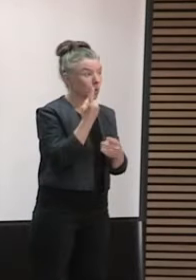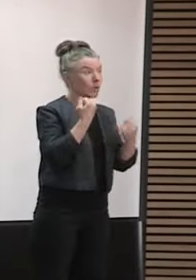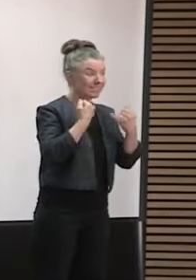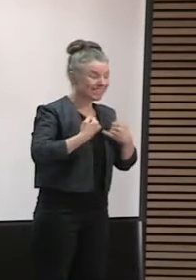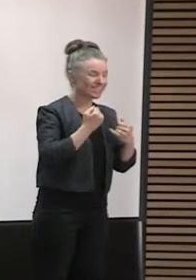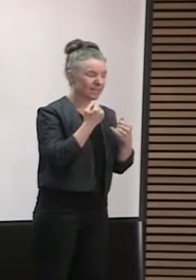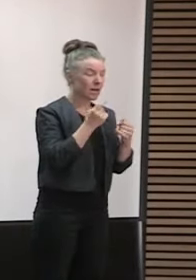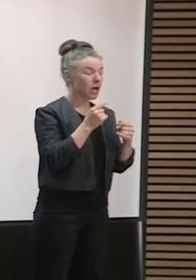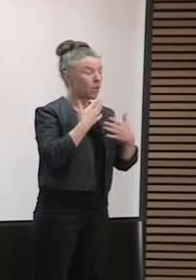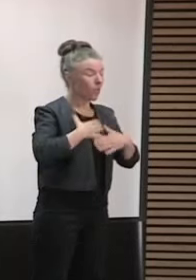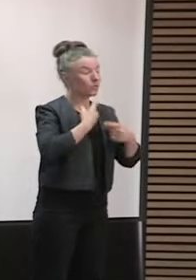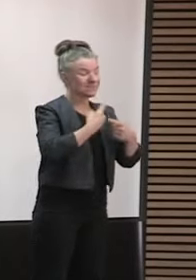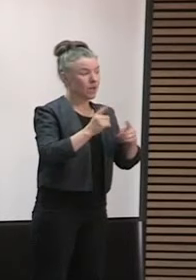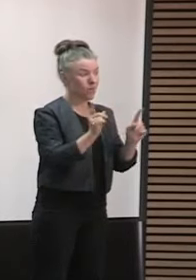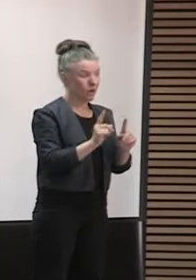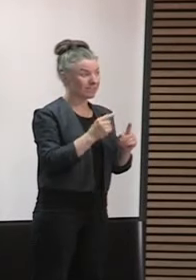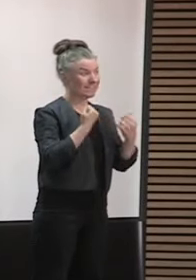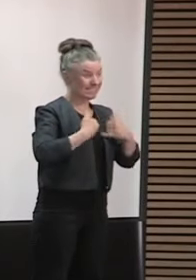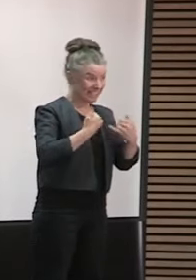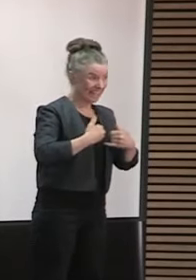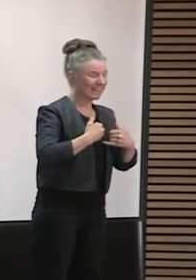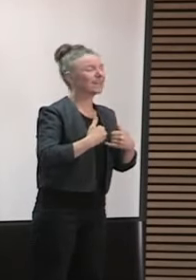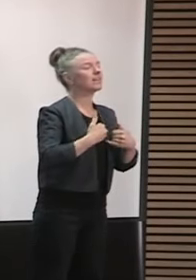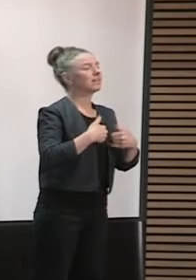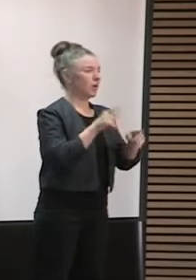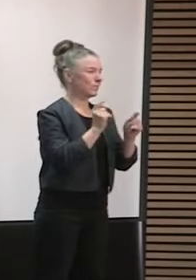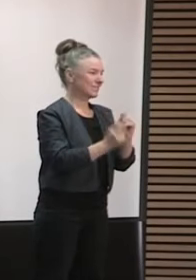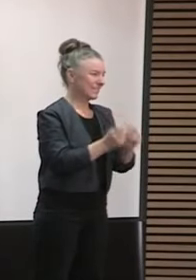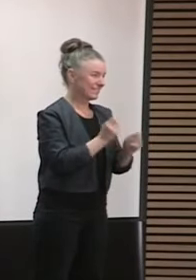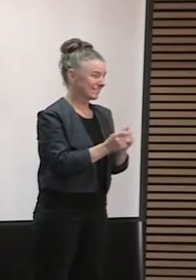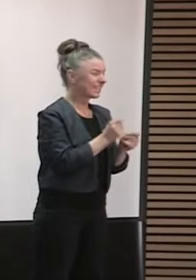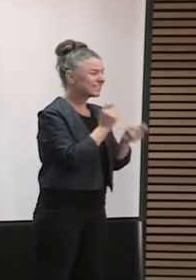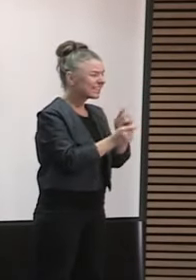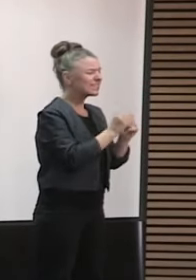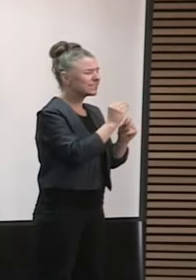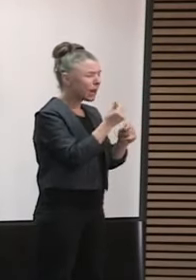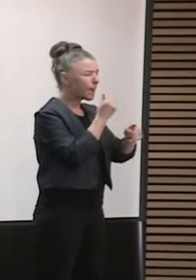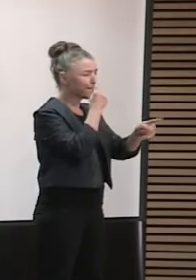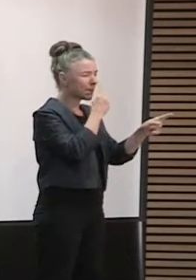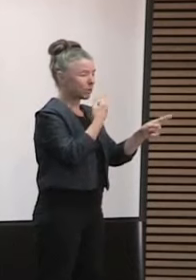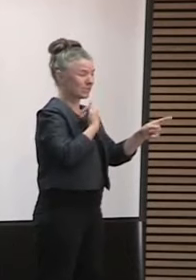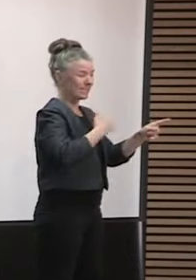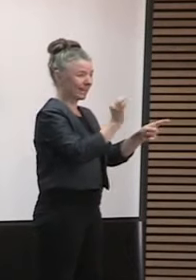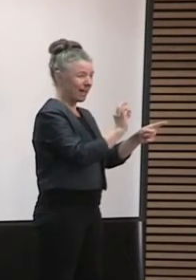to take their alert level restrictions with them. So the aleft level restrictions in